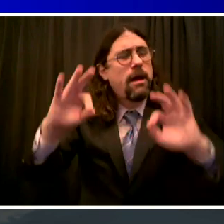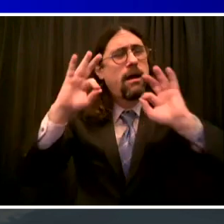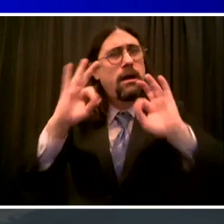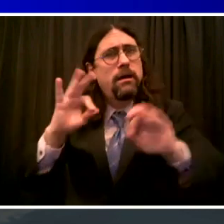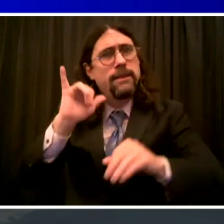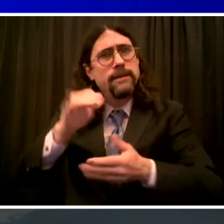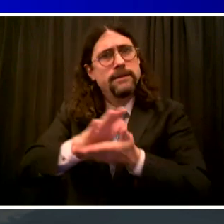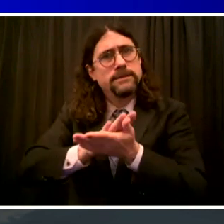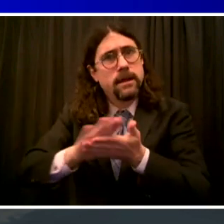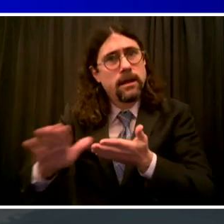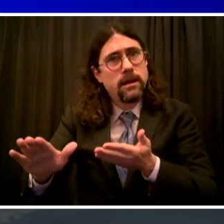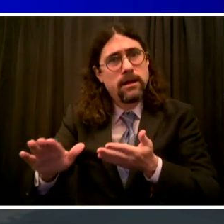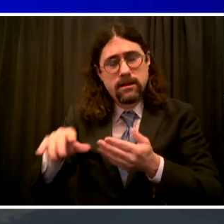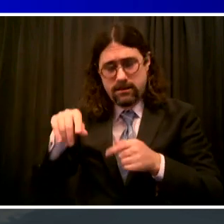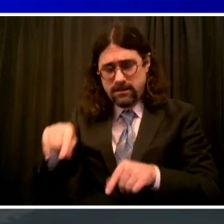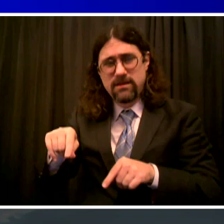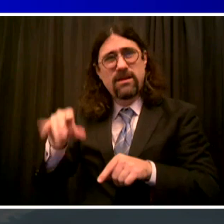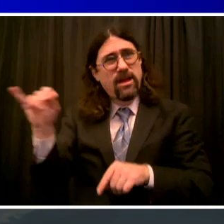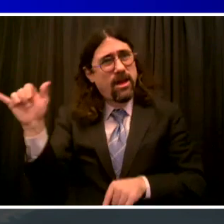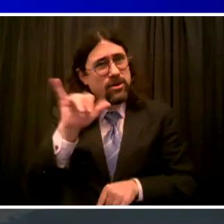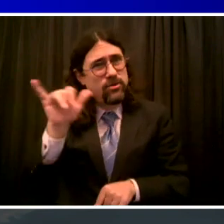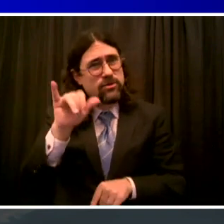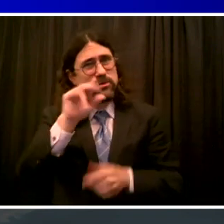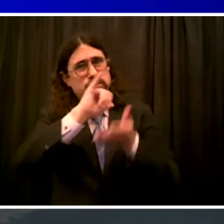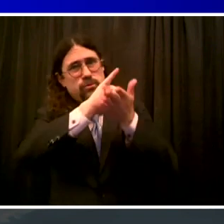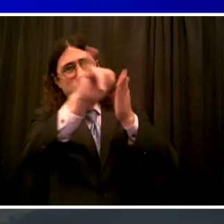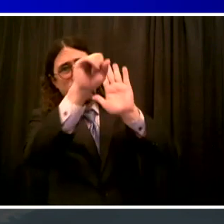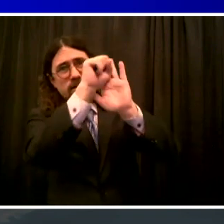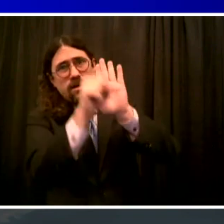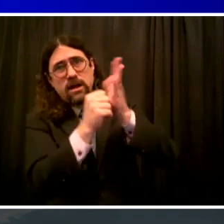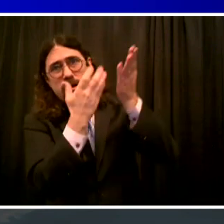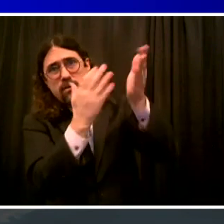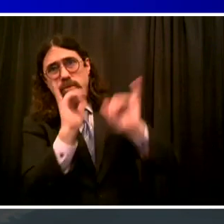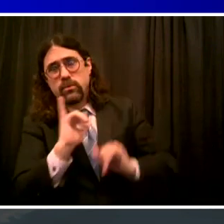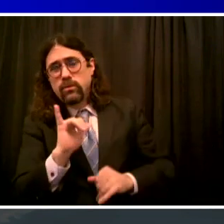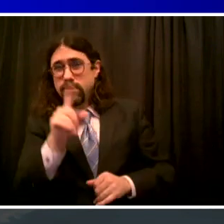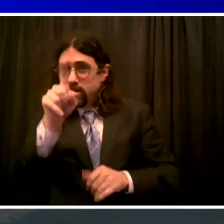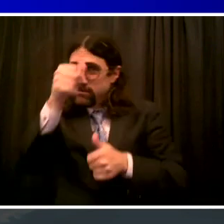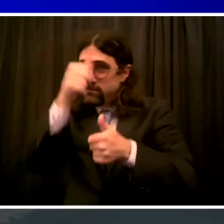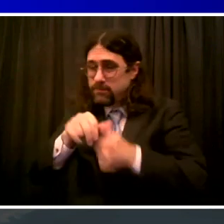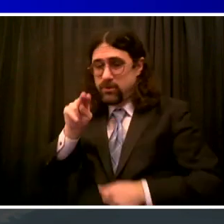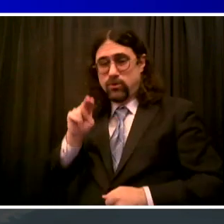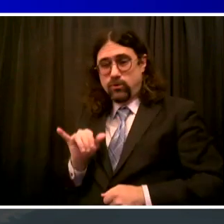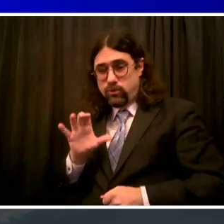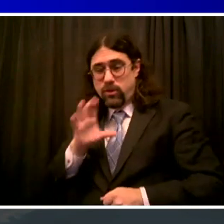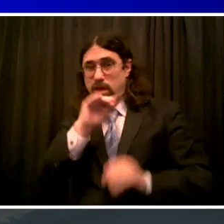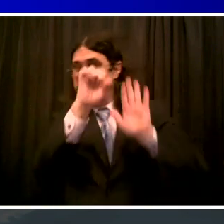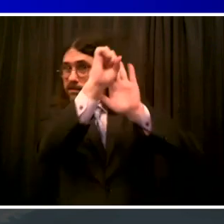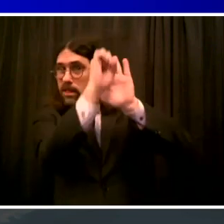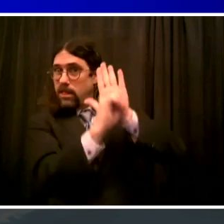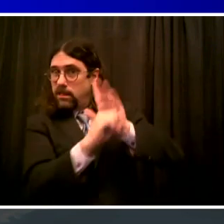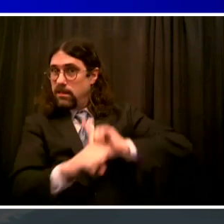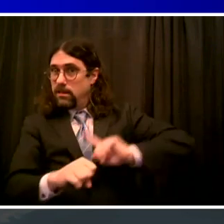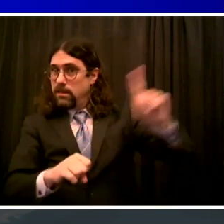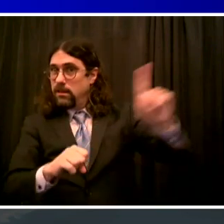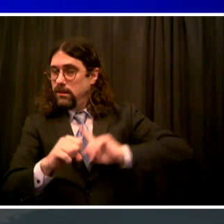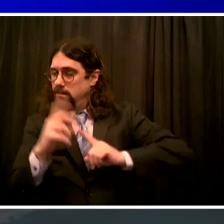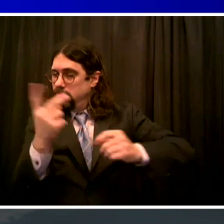FORWARD. BUT THEN THERE'S T SHETTEA IEPCE, BECAUSE, REMEMBER, THE CITY DEPENDS ON THE STATE FOR SO MUH CSUORPPT. IN MANY, MANY